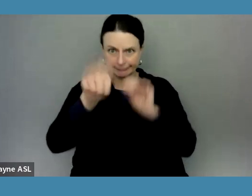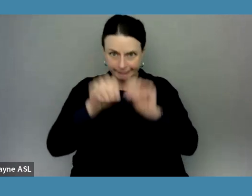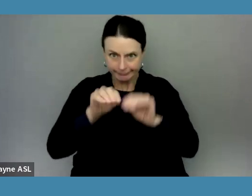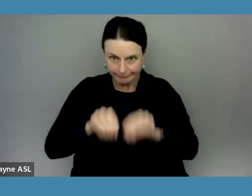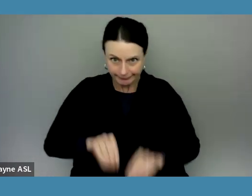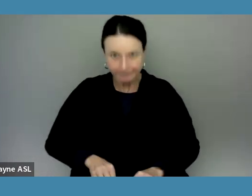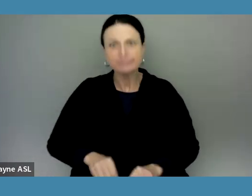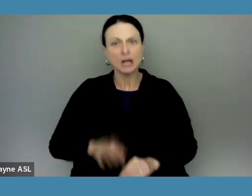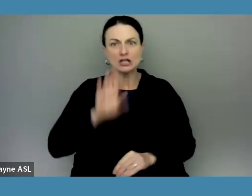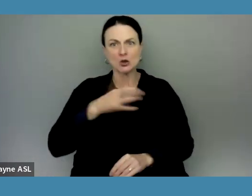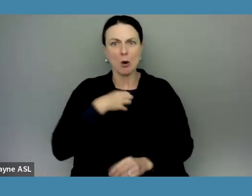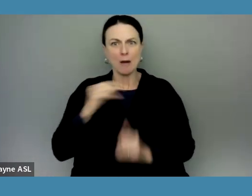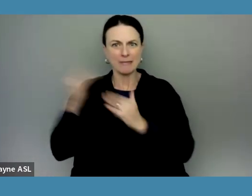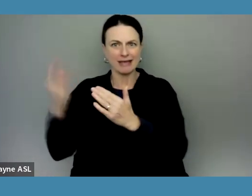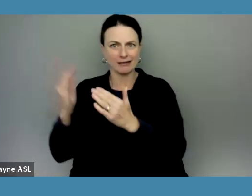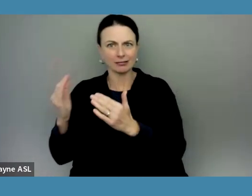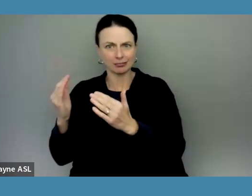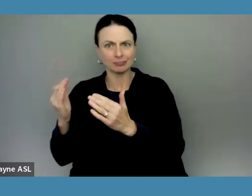get that appeal started if you so wish.